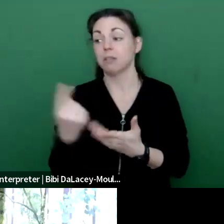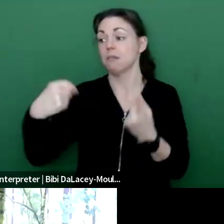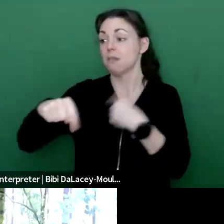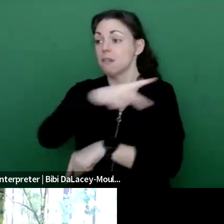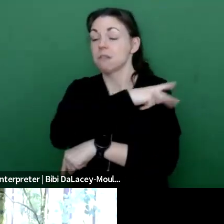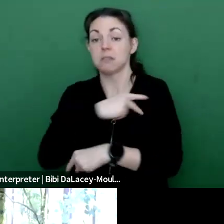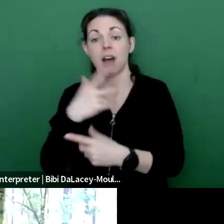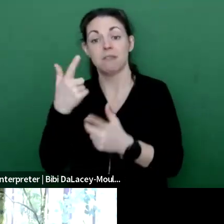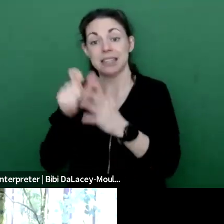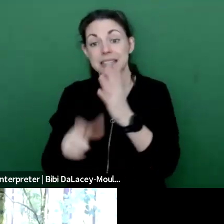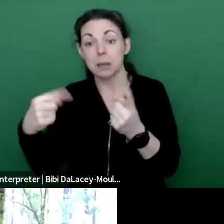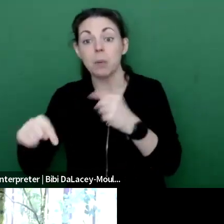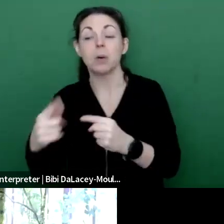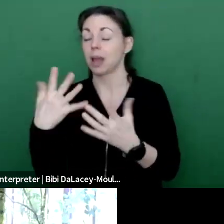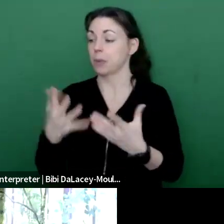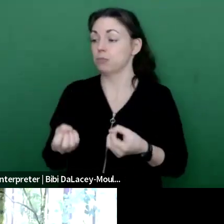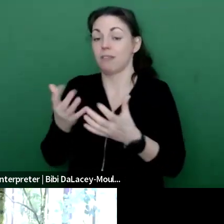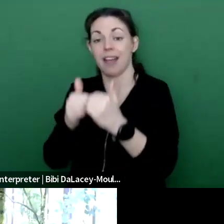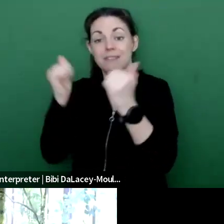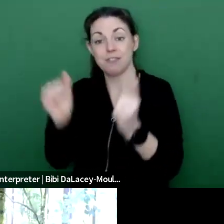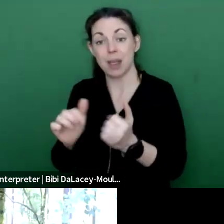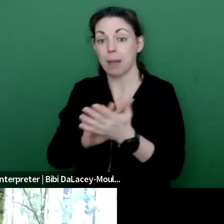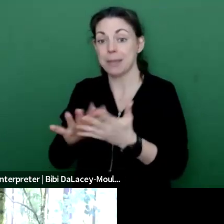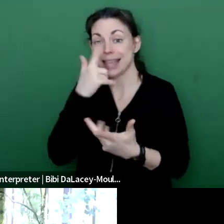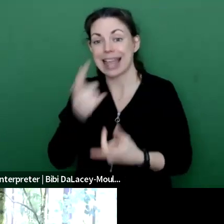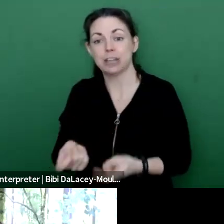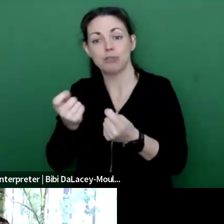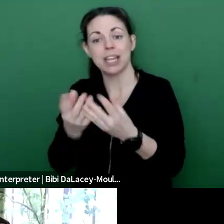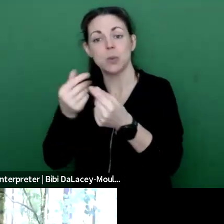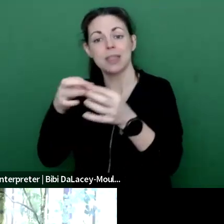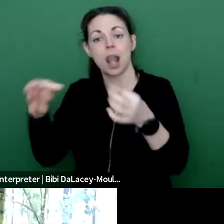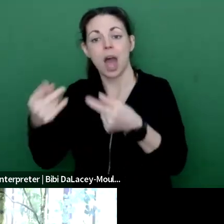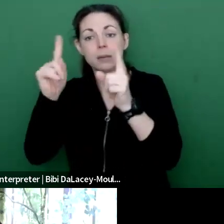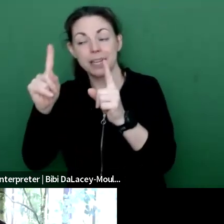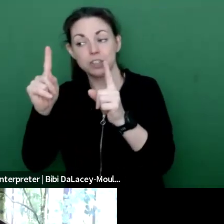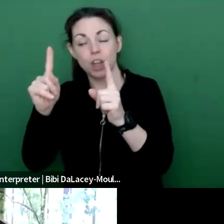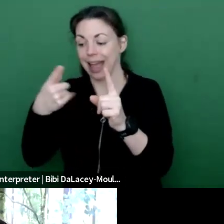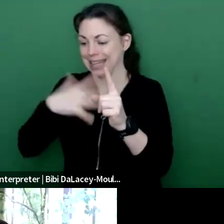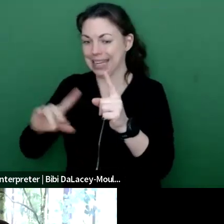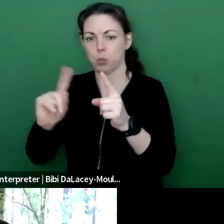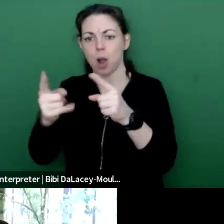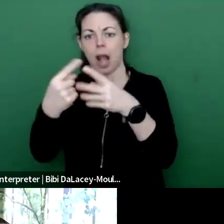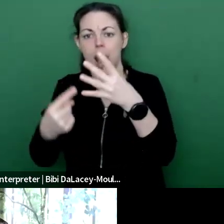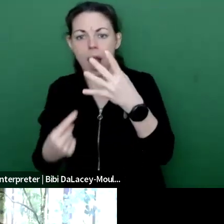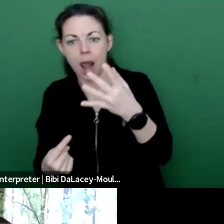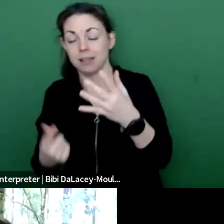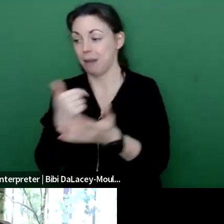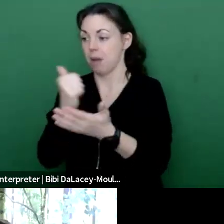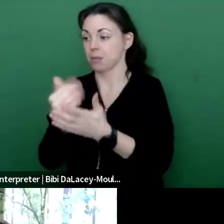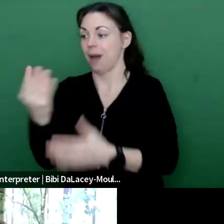about their needs to their line managers, and then that document would travel with them across the federation so you don't have to keep having the same